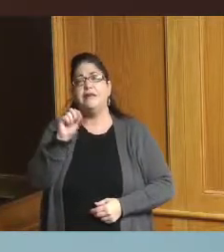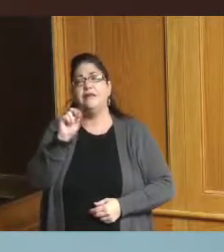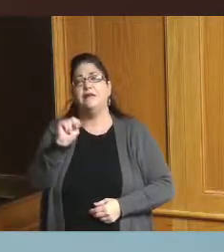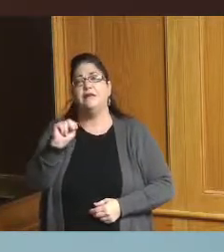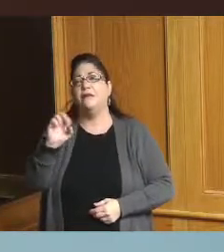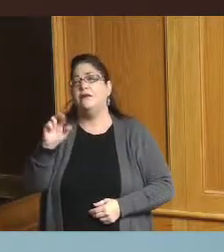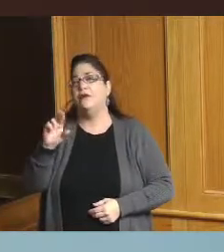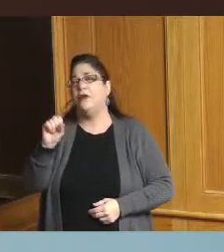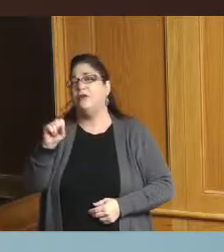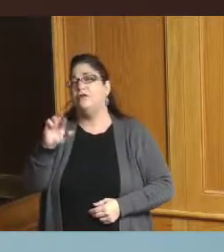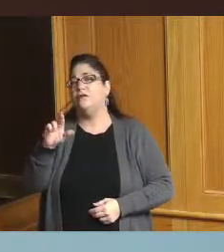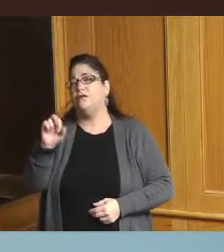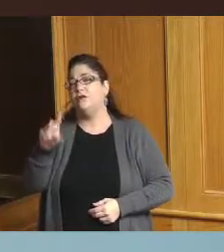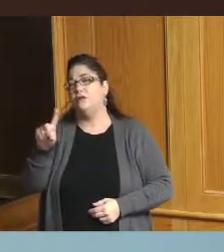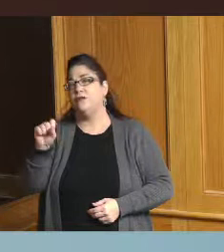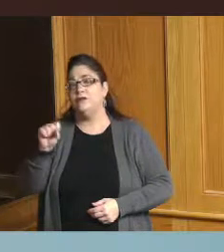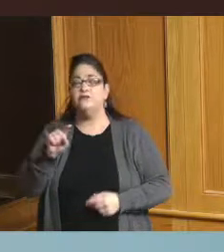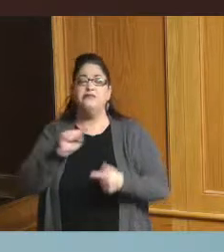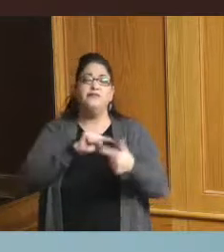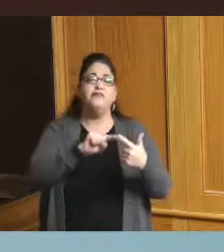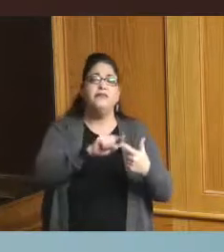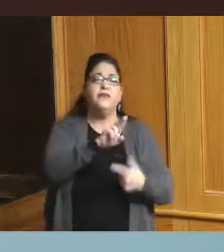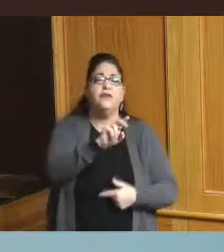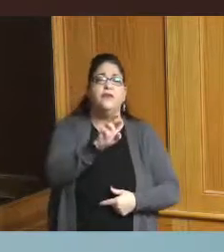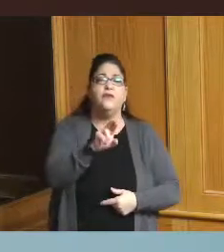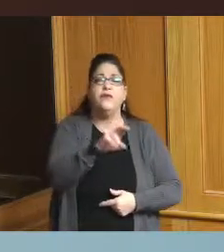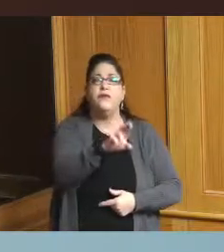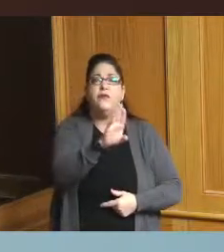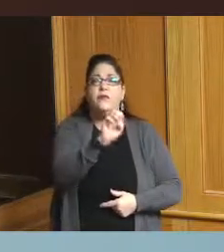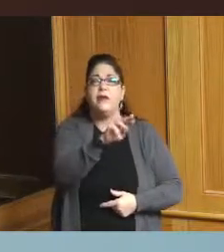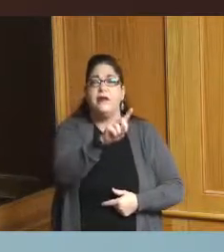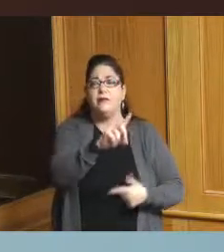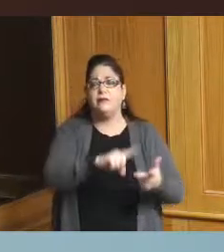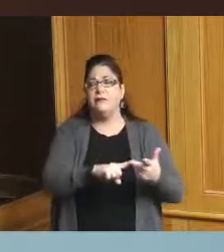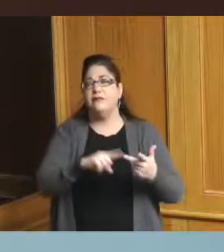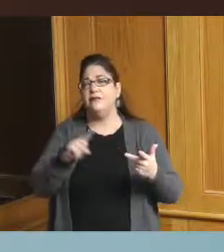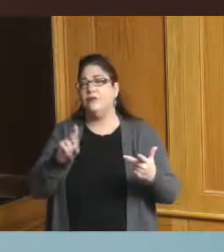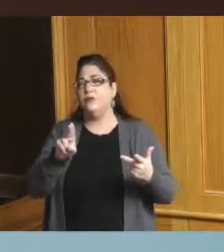out at Riverbend and UC Health in Clifton and I believe there's a fourth location coming online